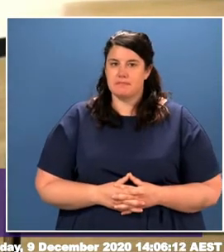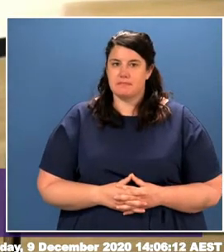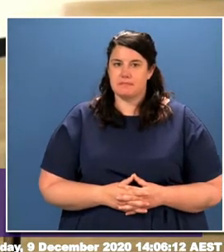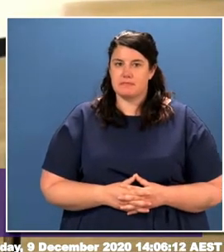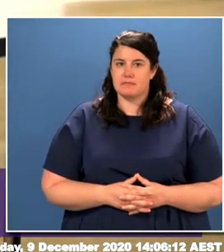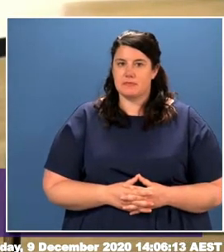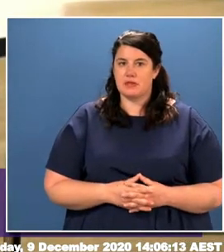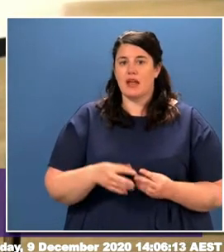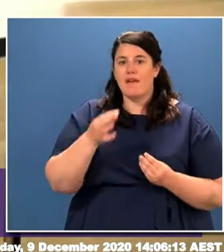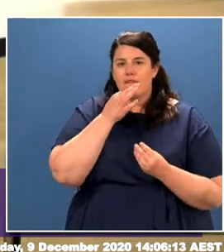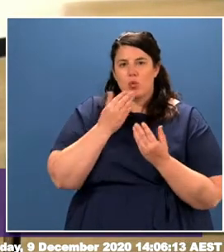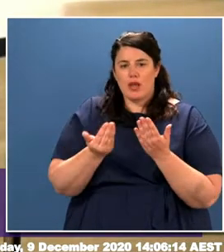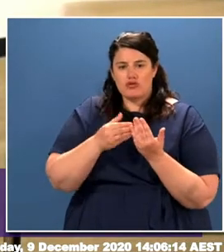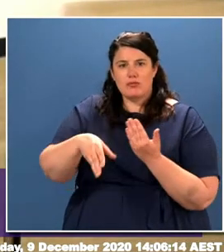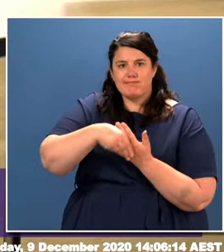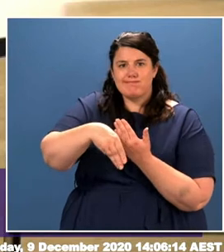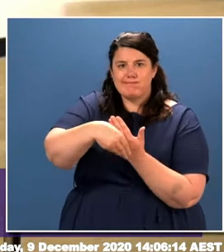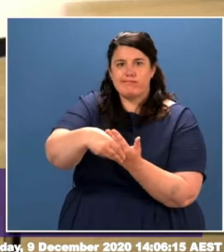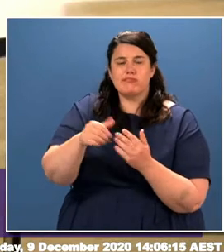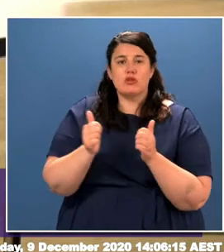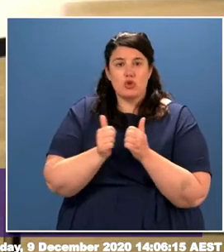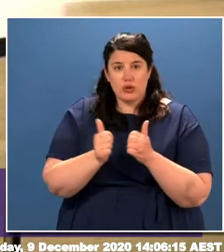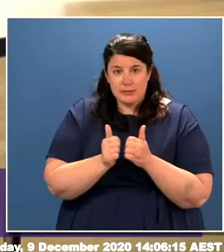There are a number of annexures, there's five annexures to the outline which are